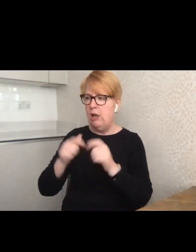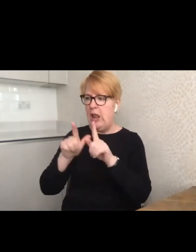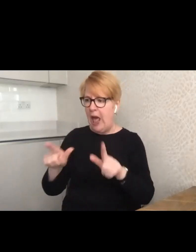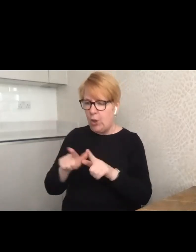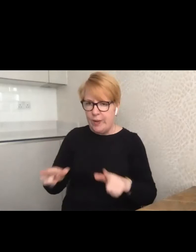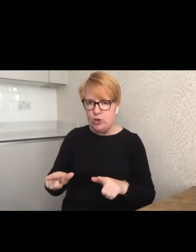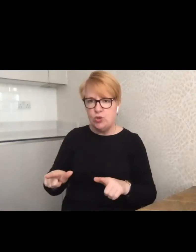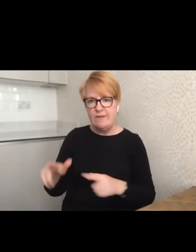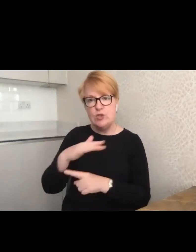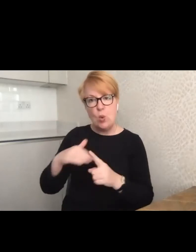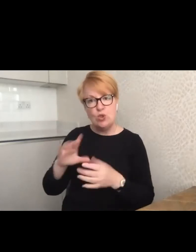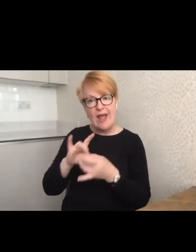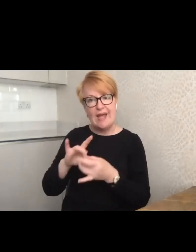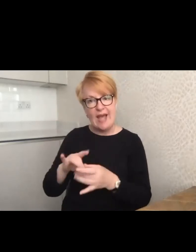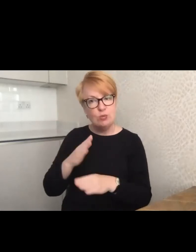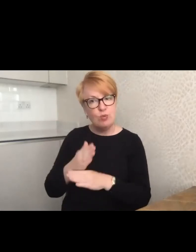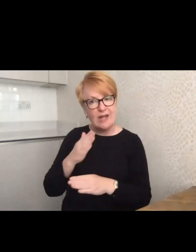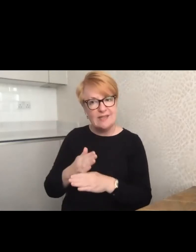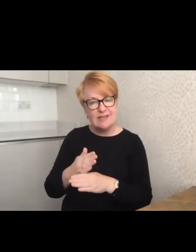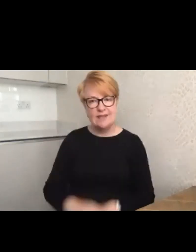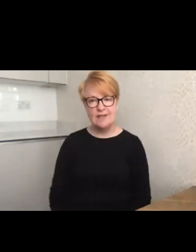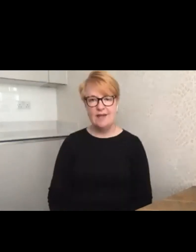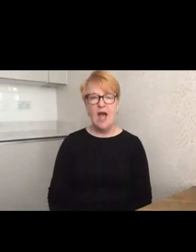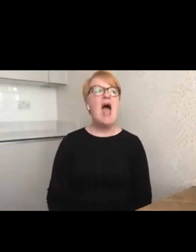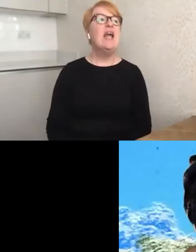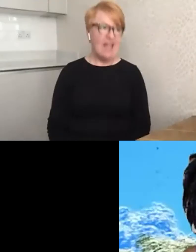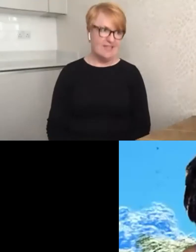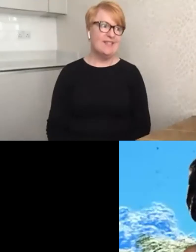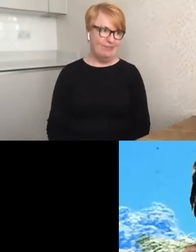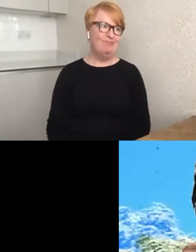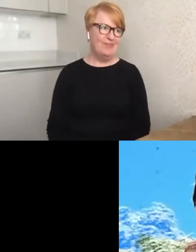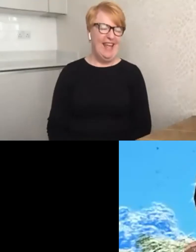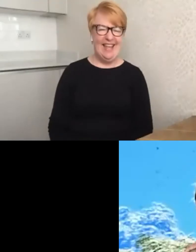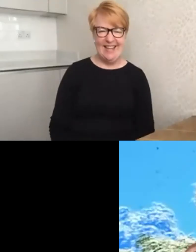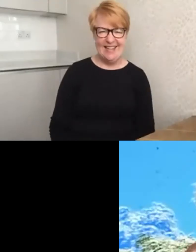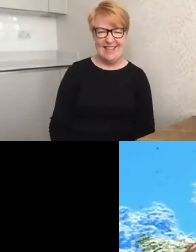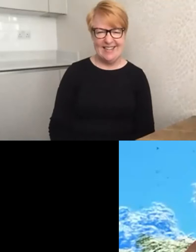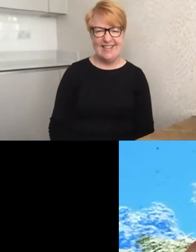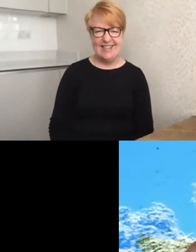Yes. It's much more thoughtful